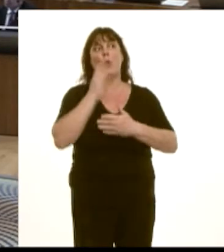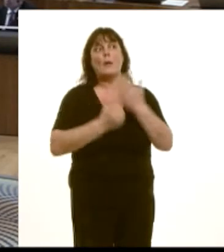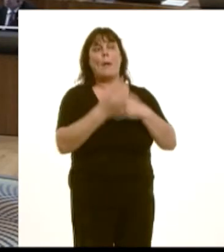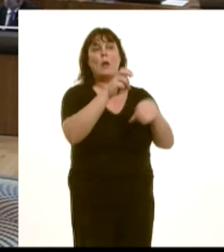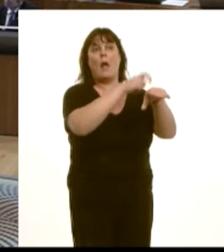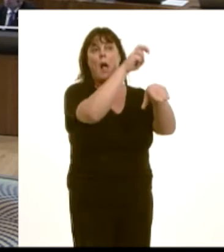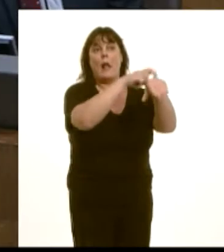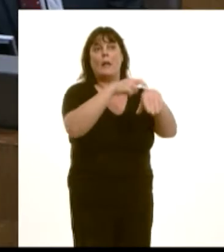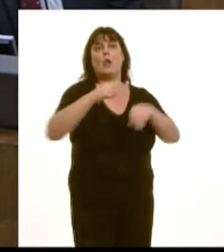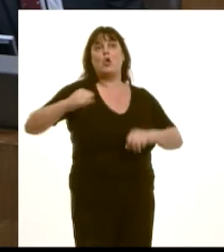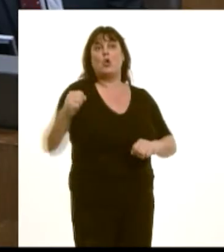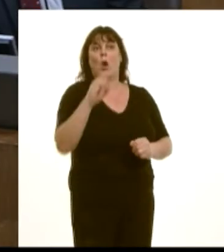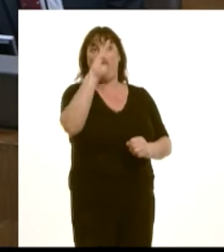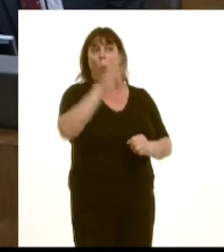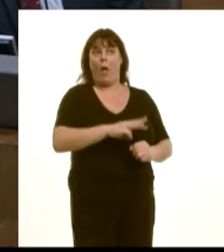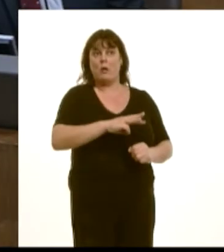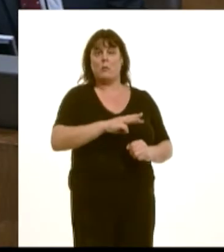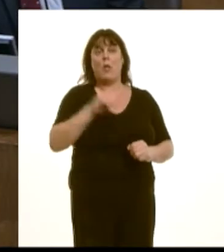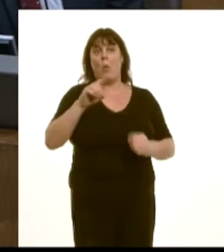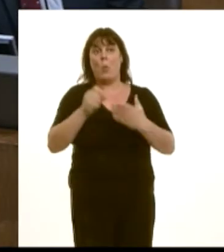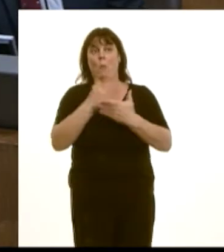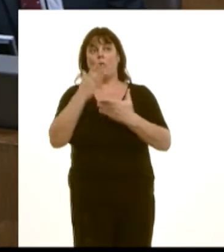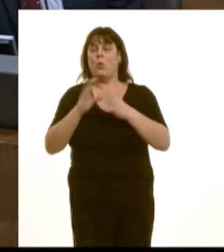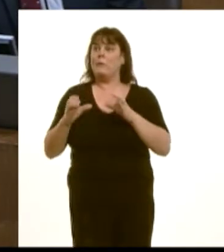Scotland and Wales, where they wish to ensure that the Department of Health does not act